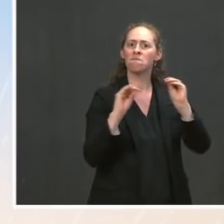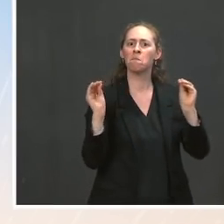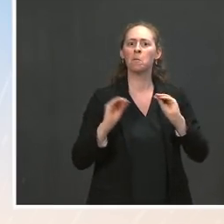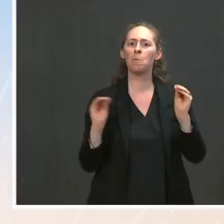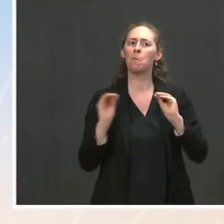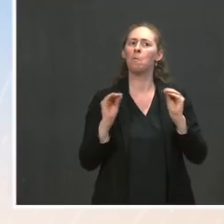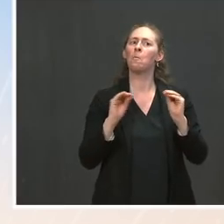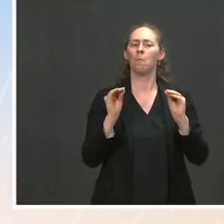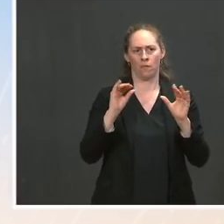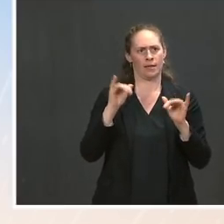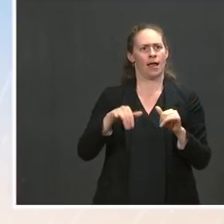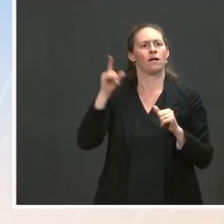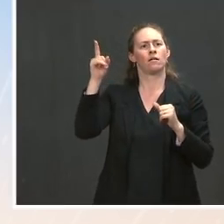He wants it to be the right person.